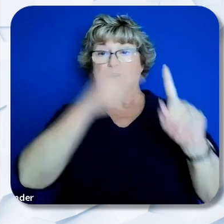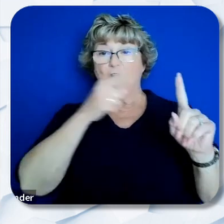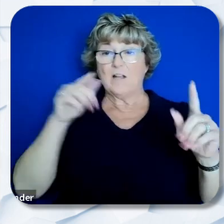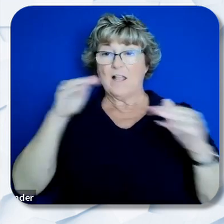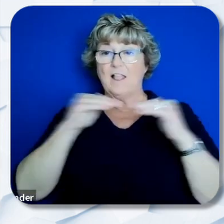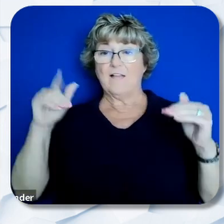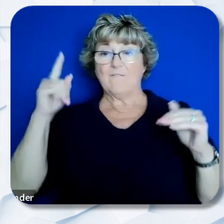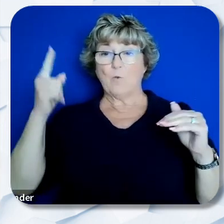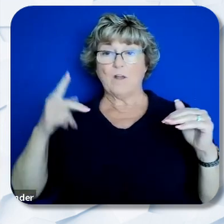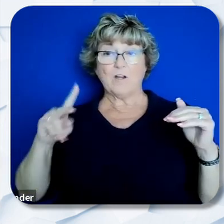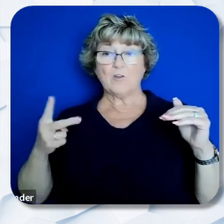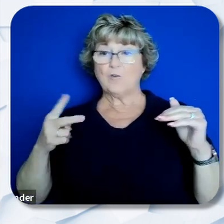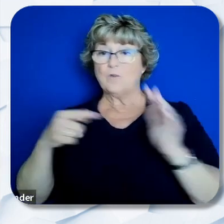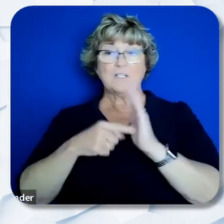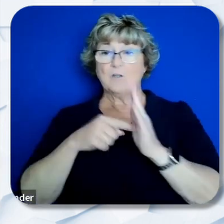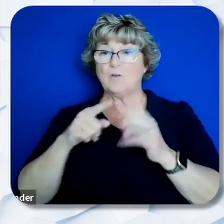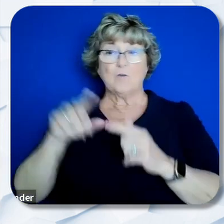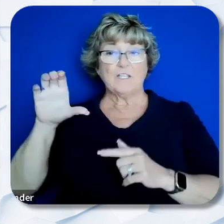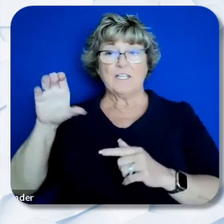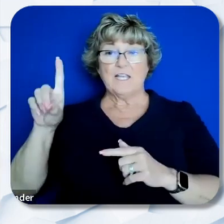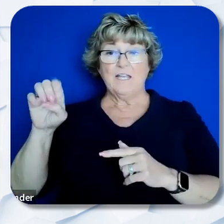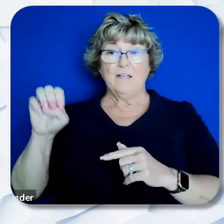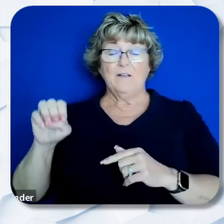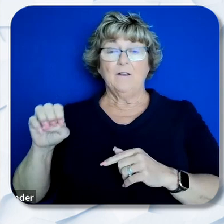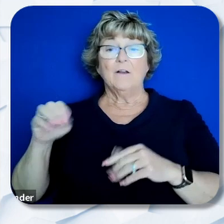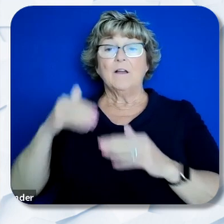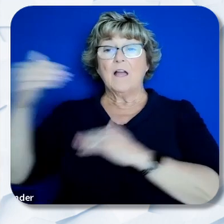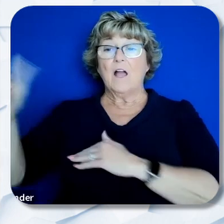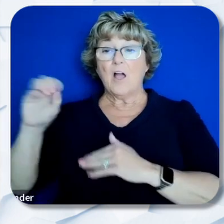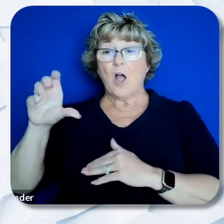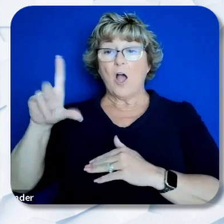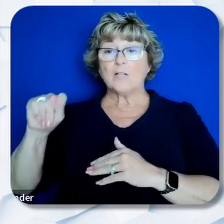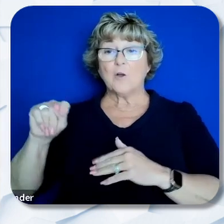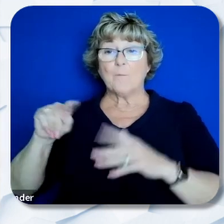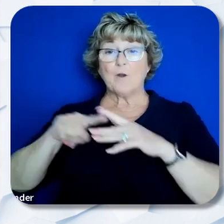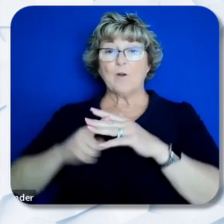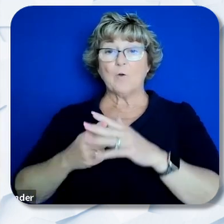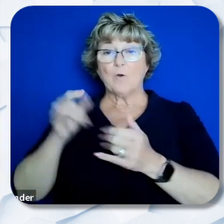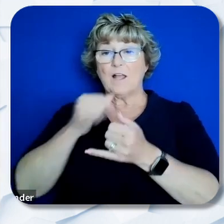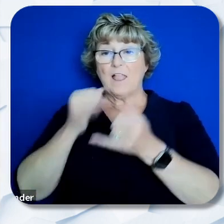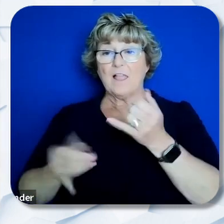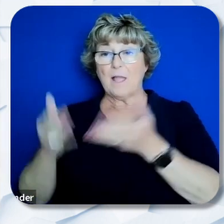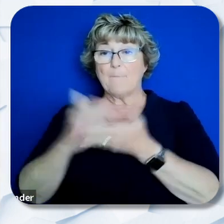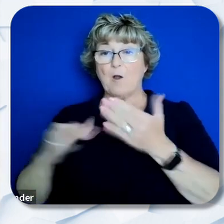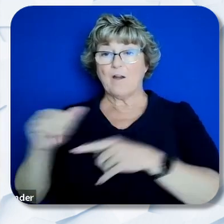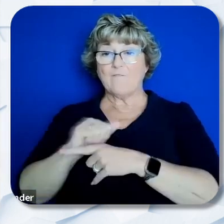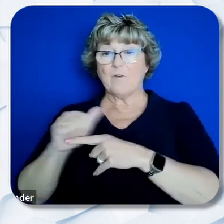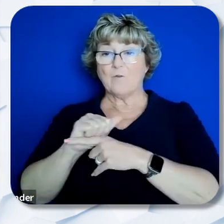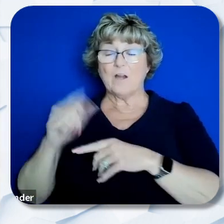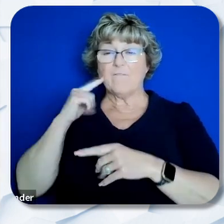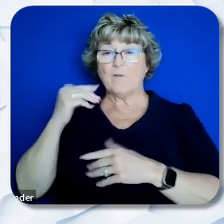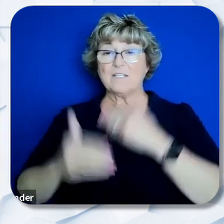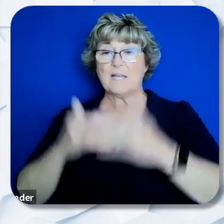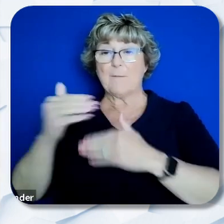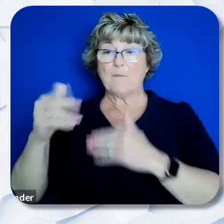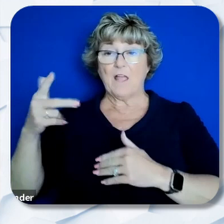due to CDE. In October, we'll start the last part of the training on Step 3. And then November